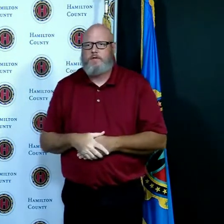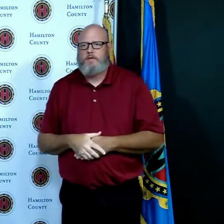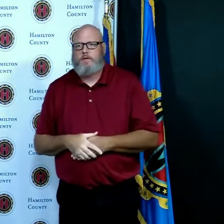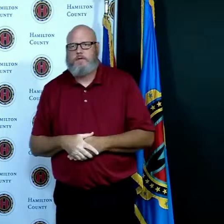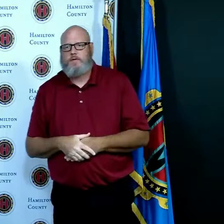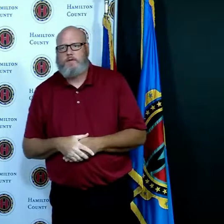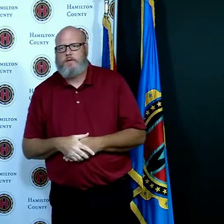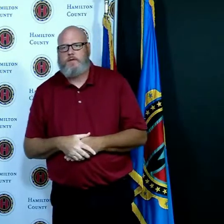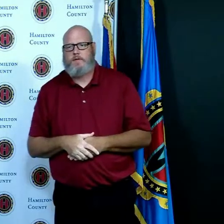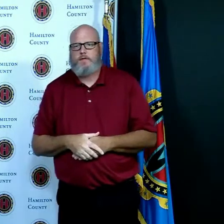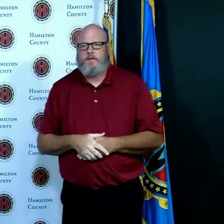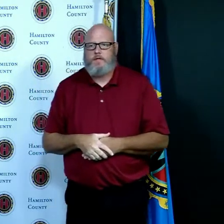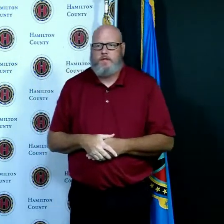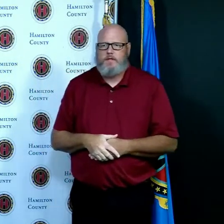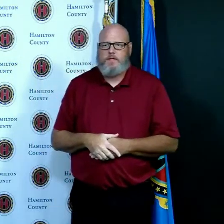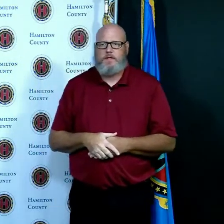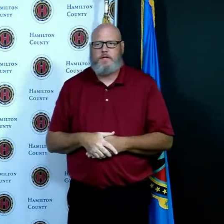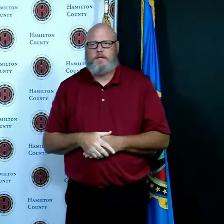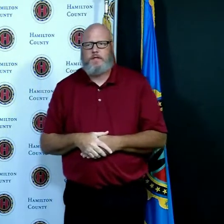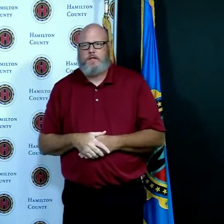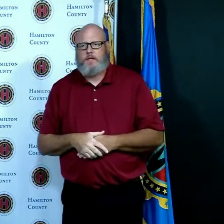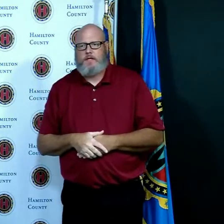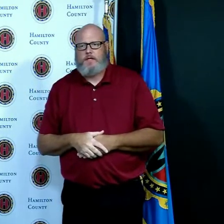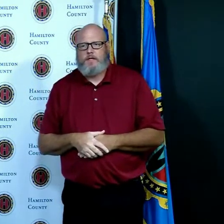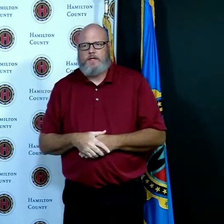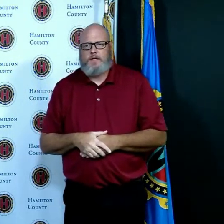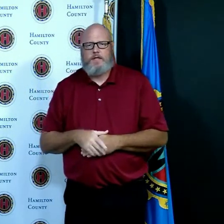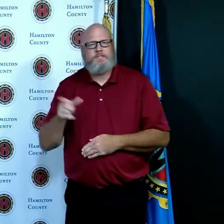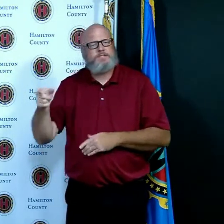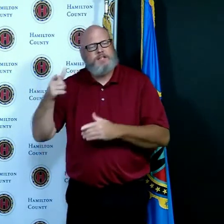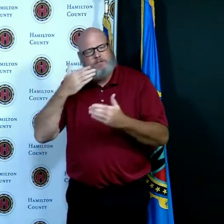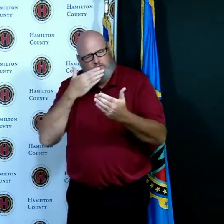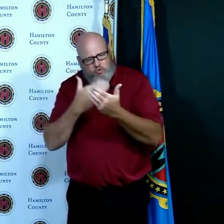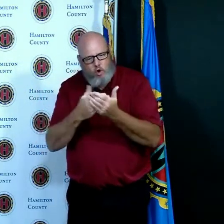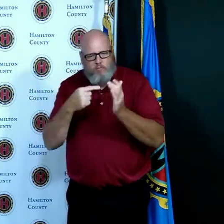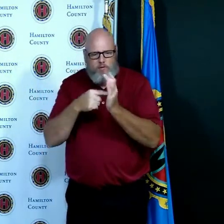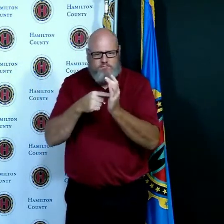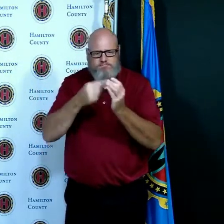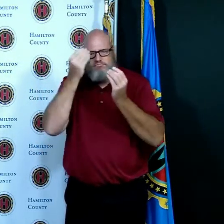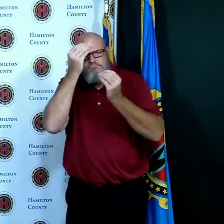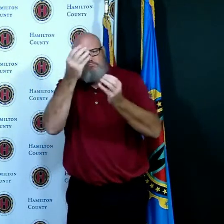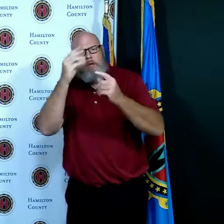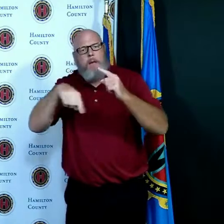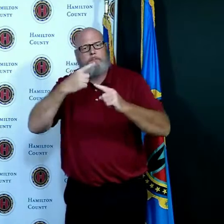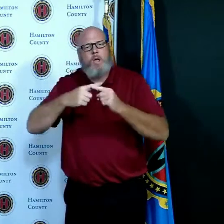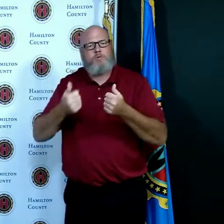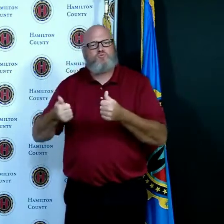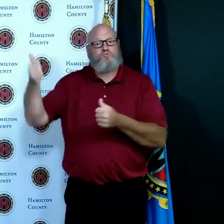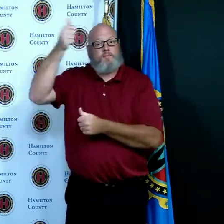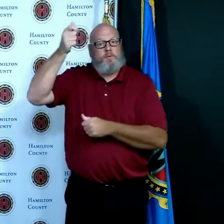the Supreme Court about someone that's a jurist people making thoughtful decisions on behalf of the country